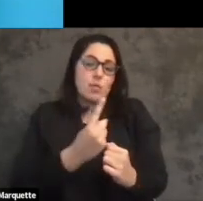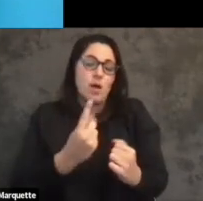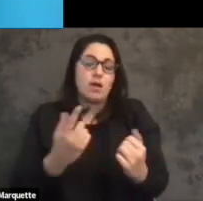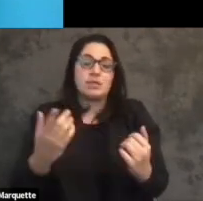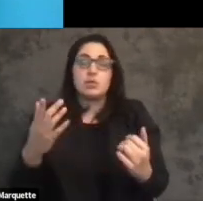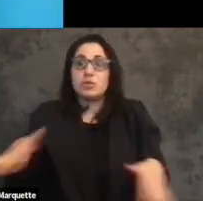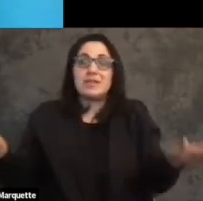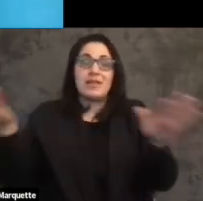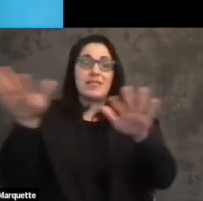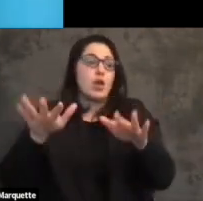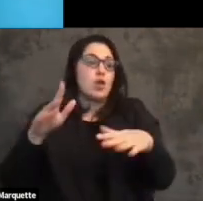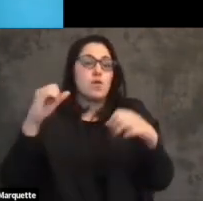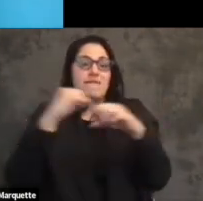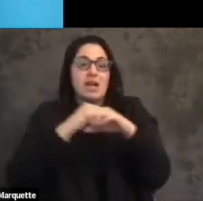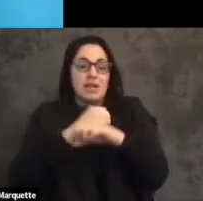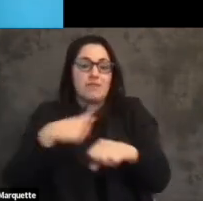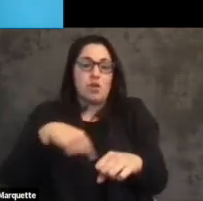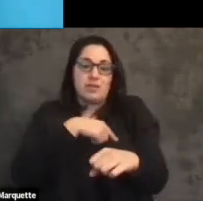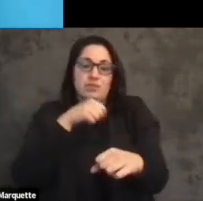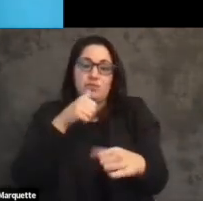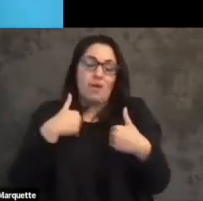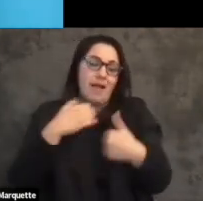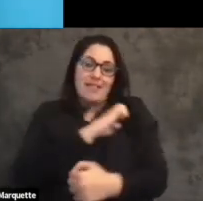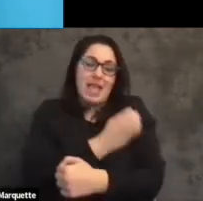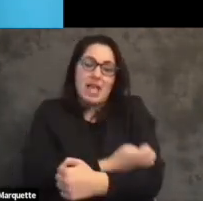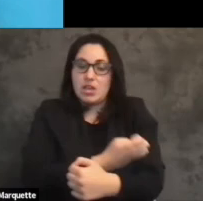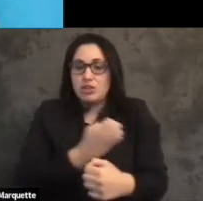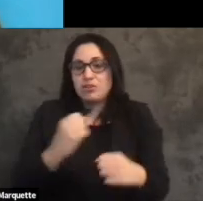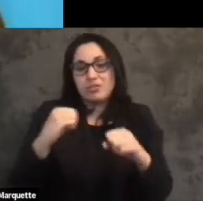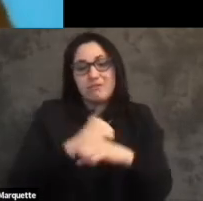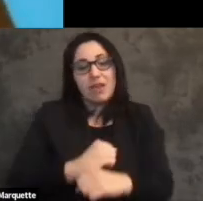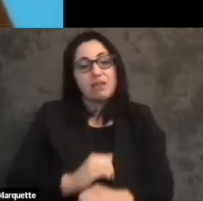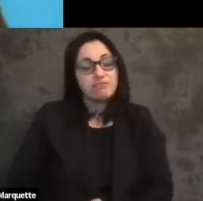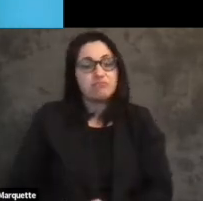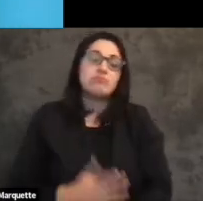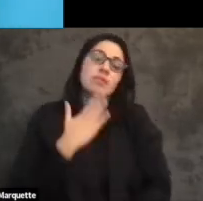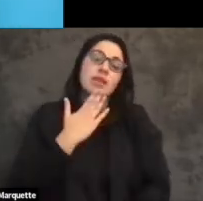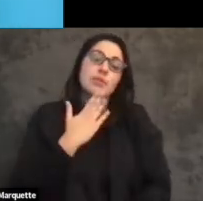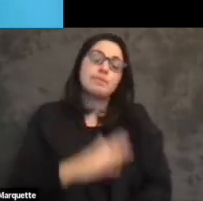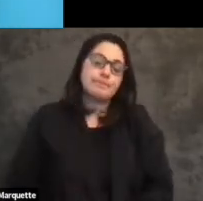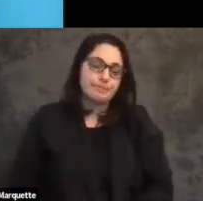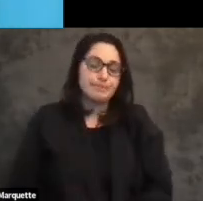what we're experiencing, and our communities are experiencing. And I really want to thank